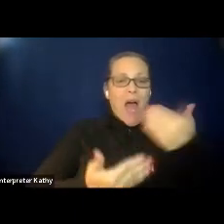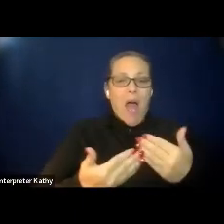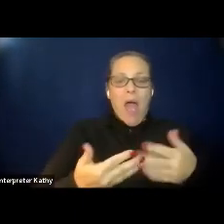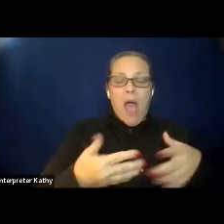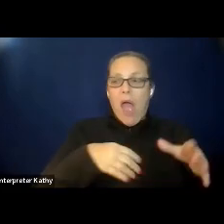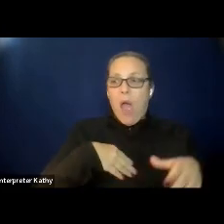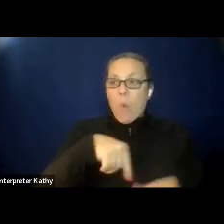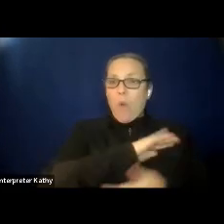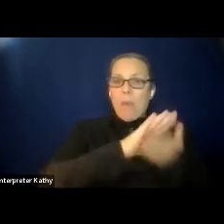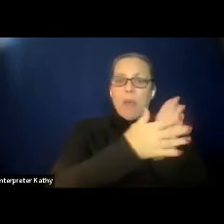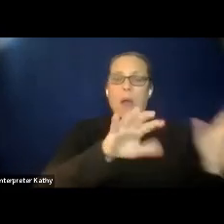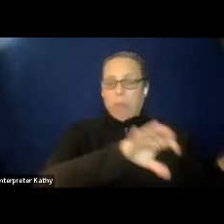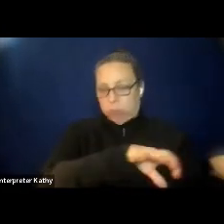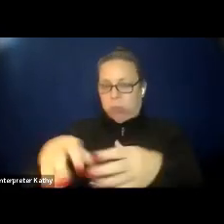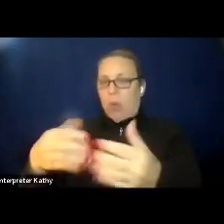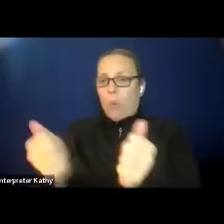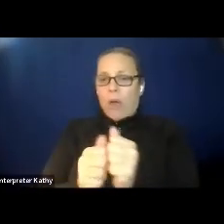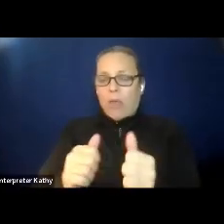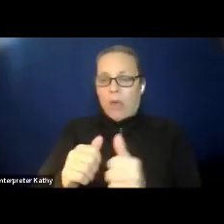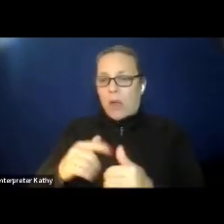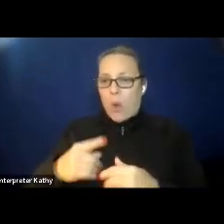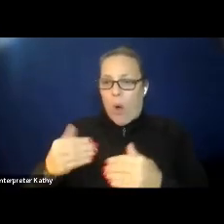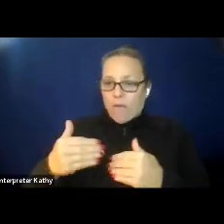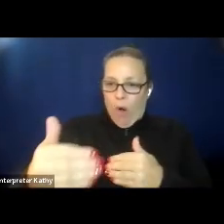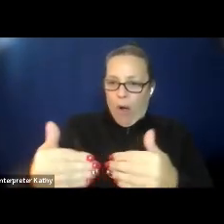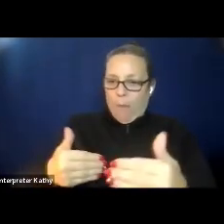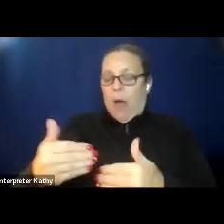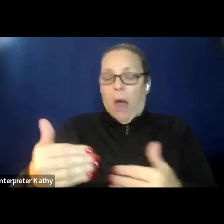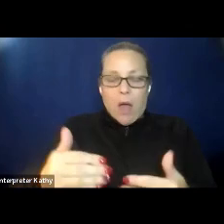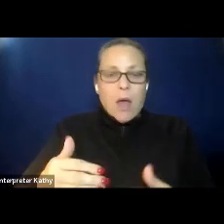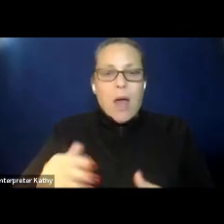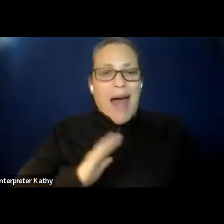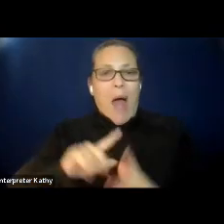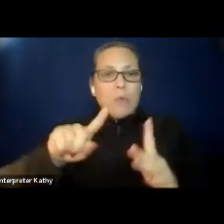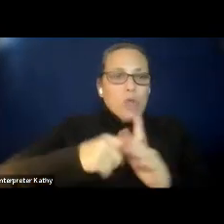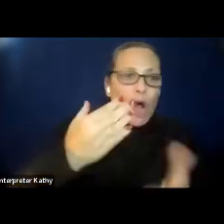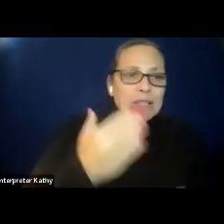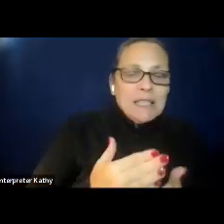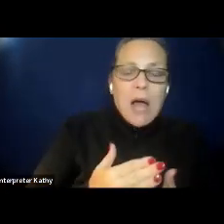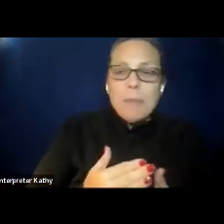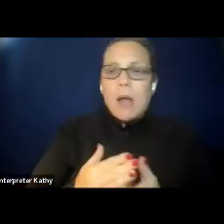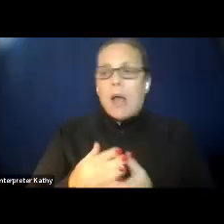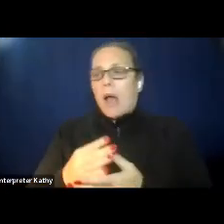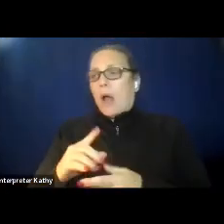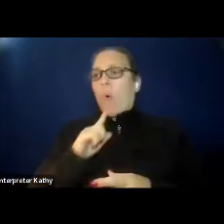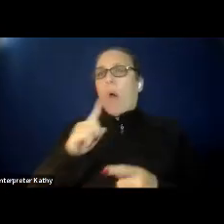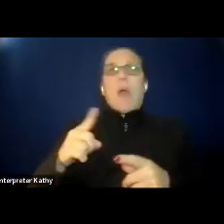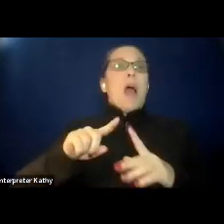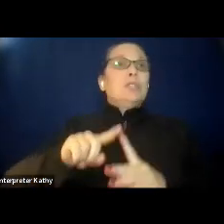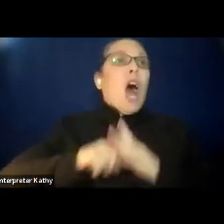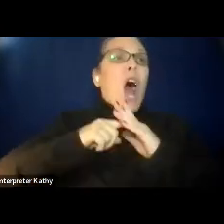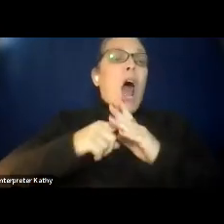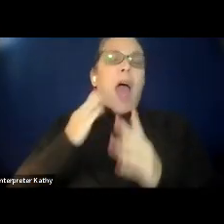from linear progressive time with its normative life stages and cast us into a